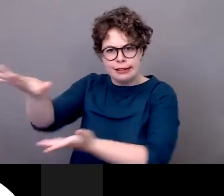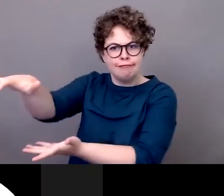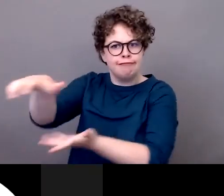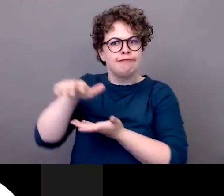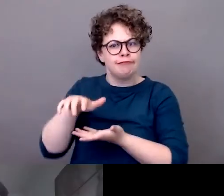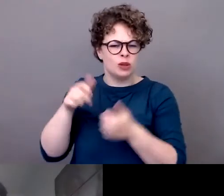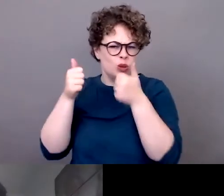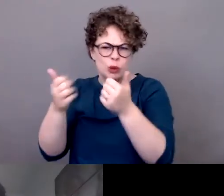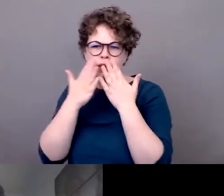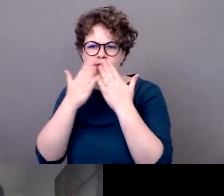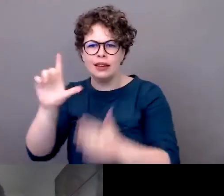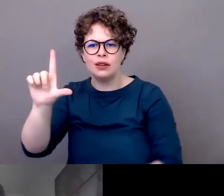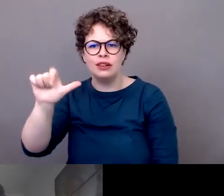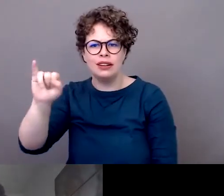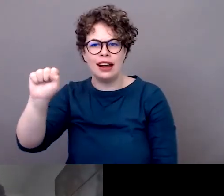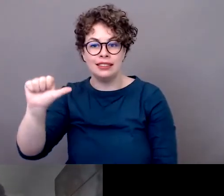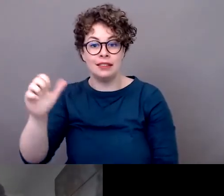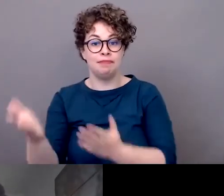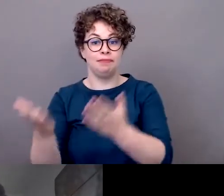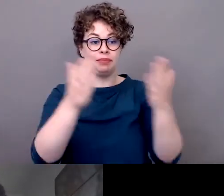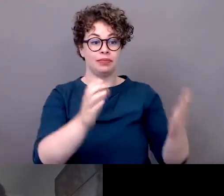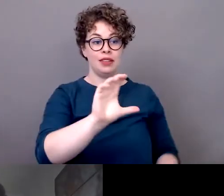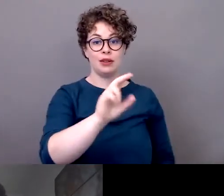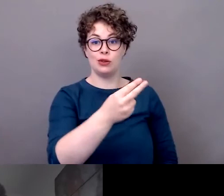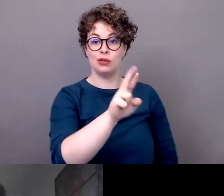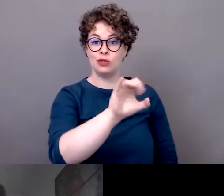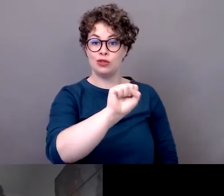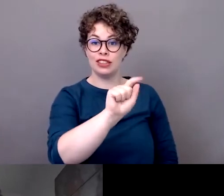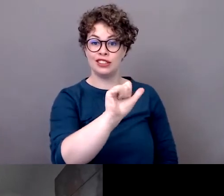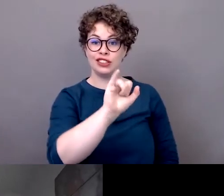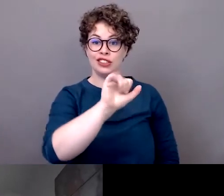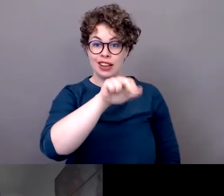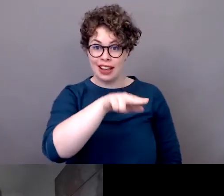Christian will give us a humanitarian perspective on the importance of disability-inclusive data